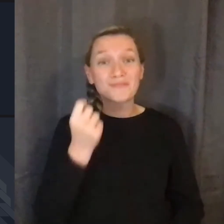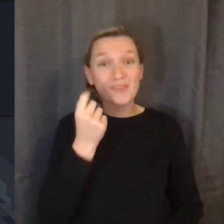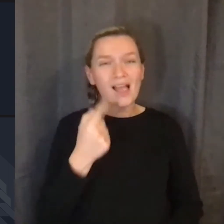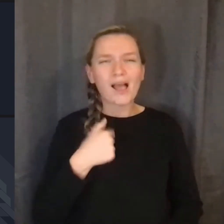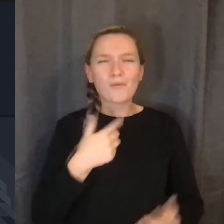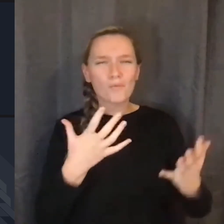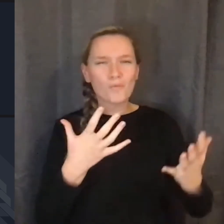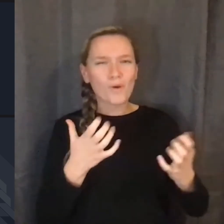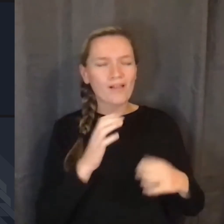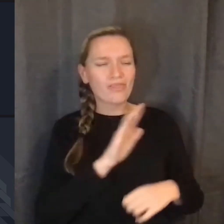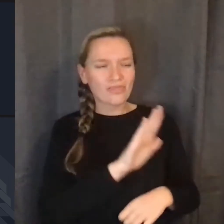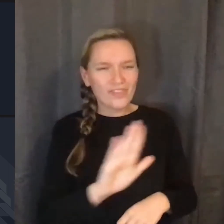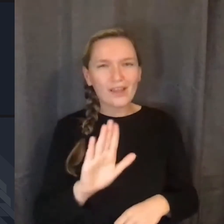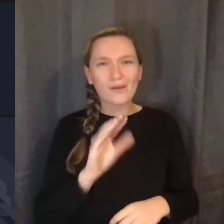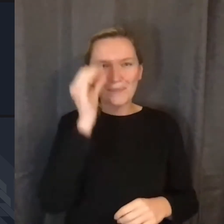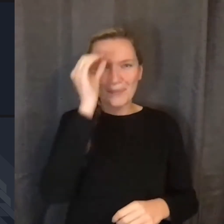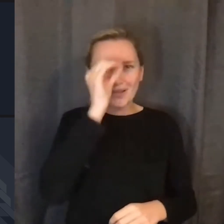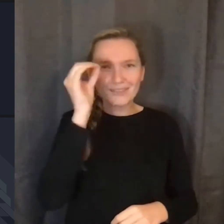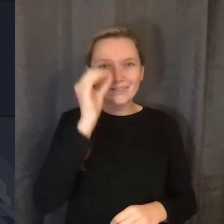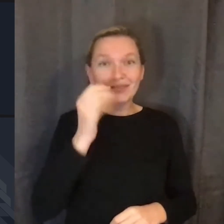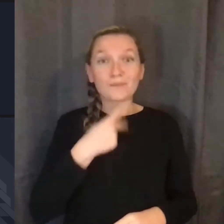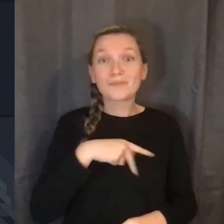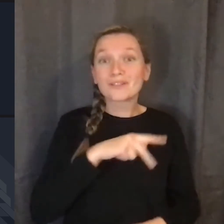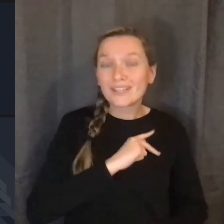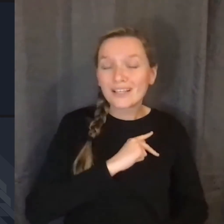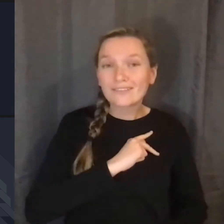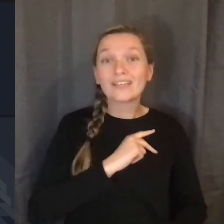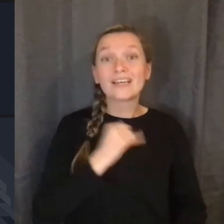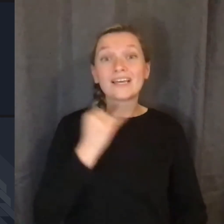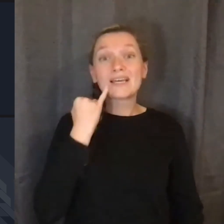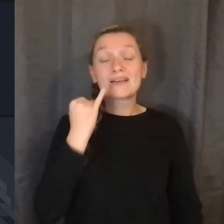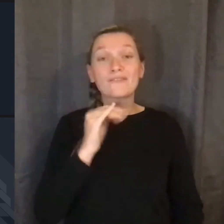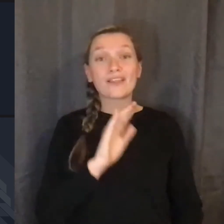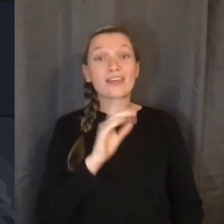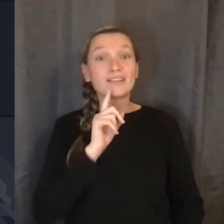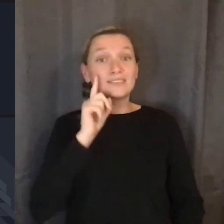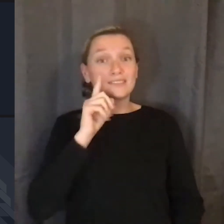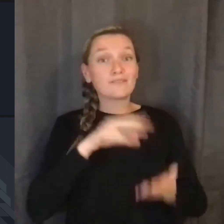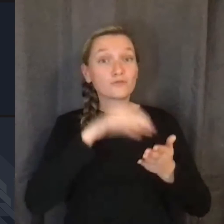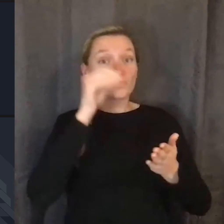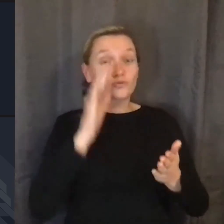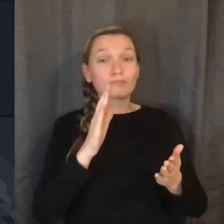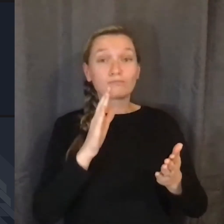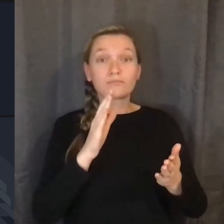personal questions with them. I'm curious to hear their opinion related to their personality traits